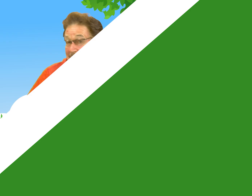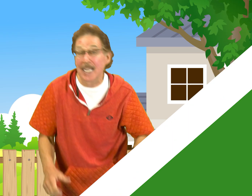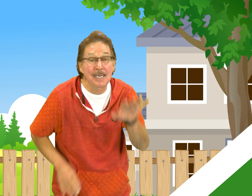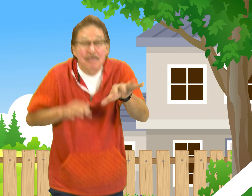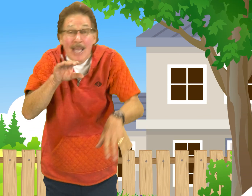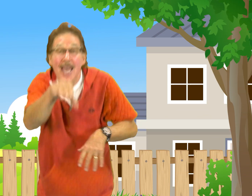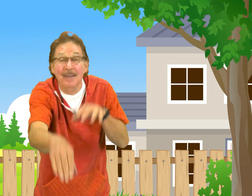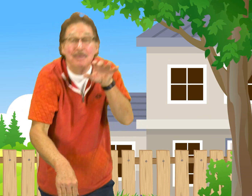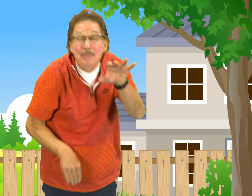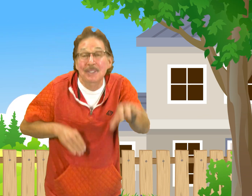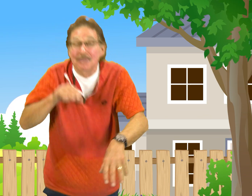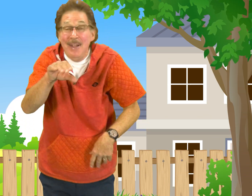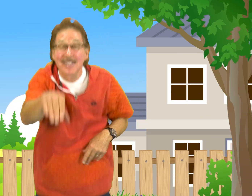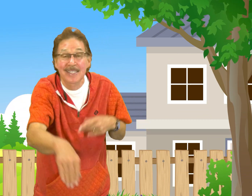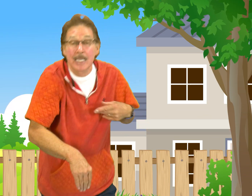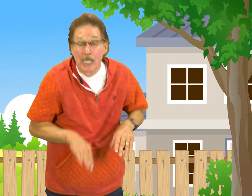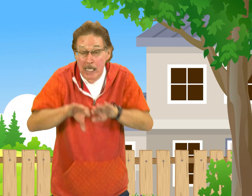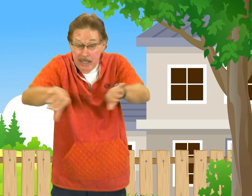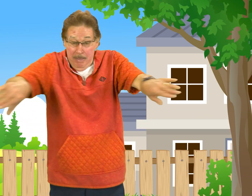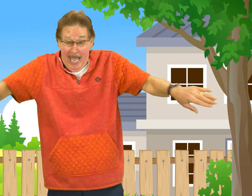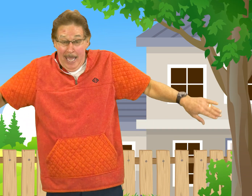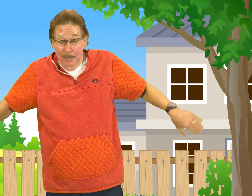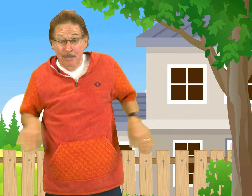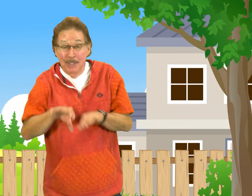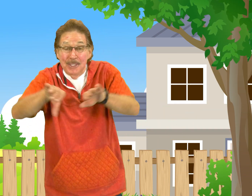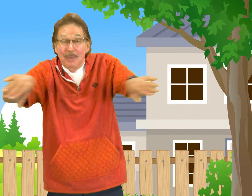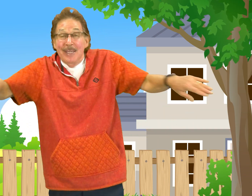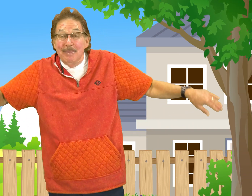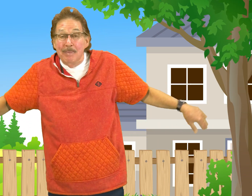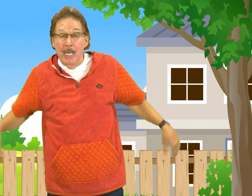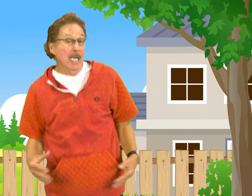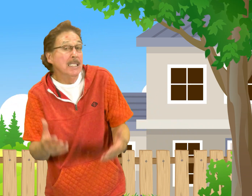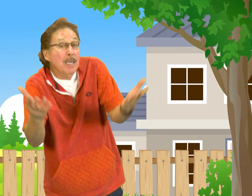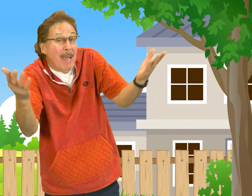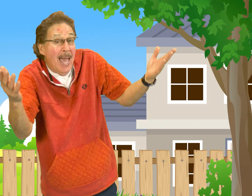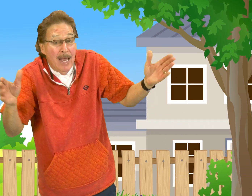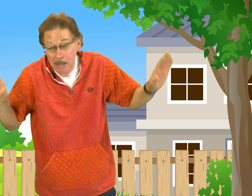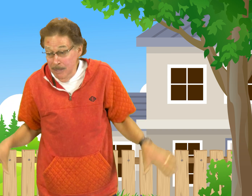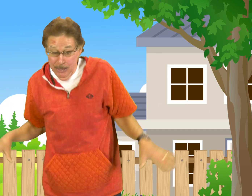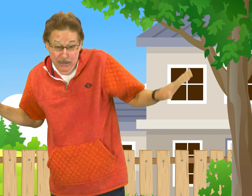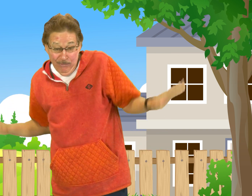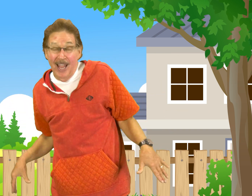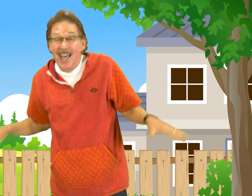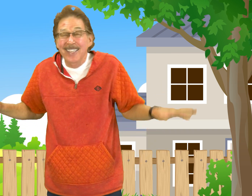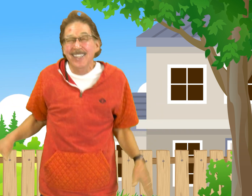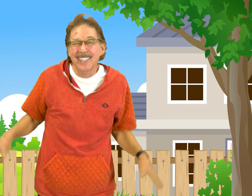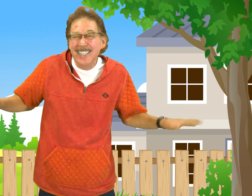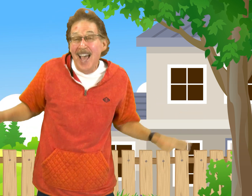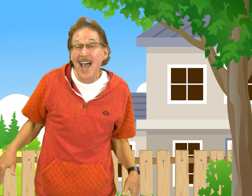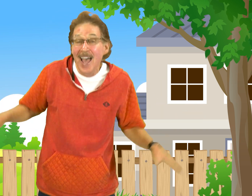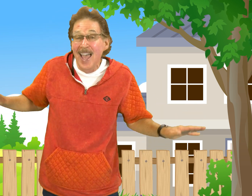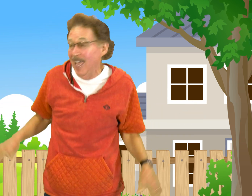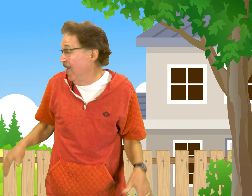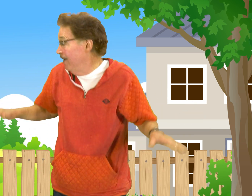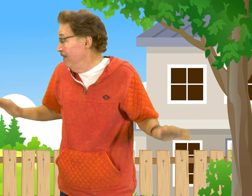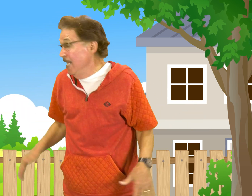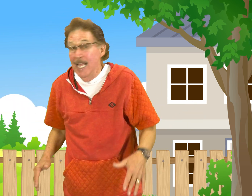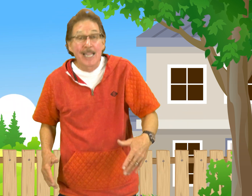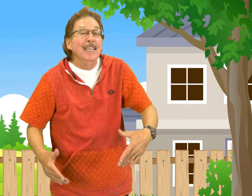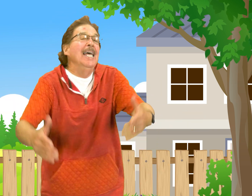Some animals run Some animals swim Some animals fly in the sky